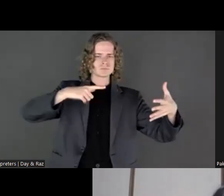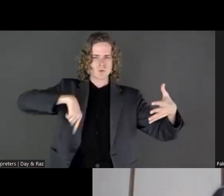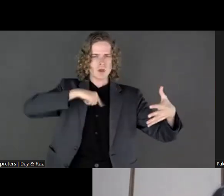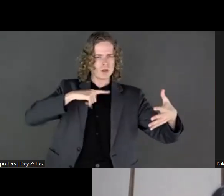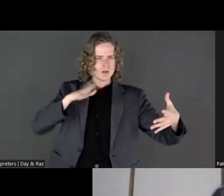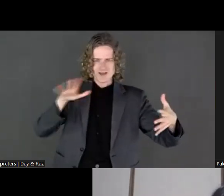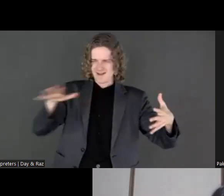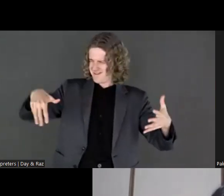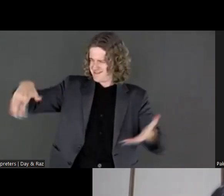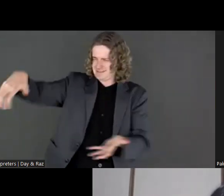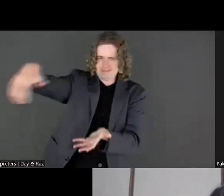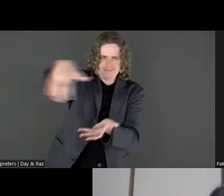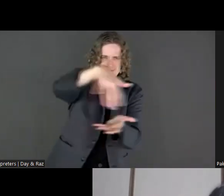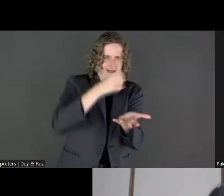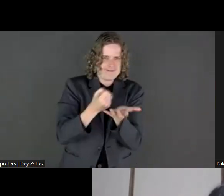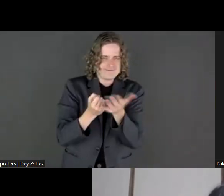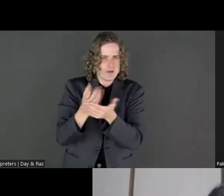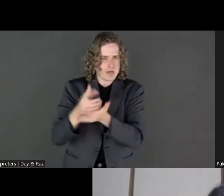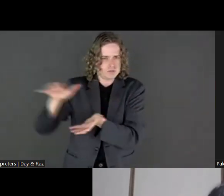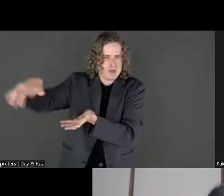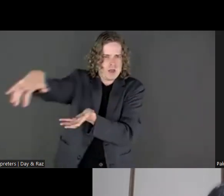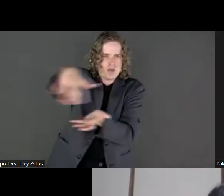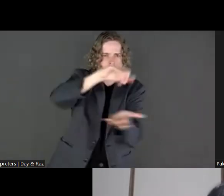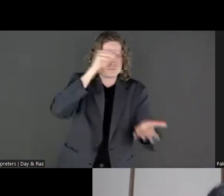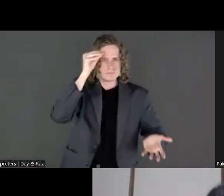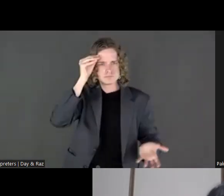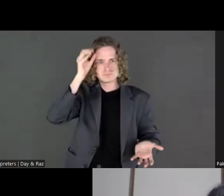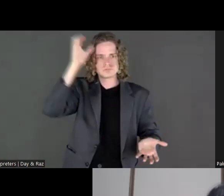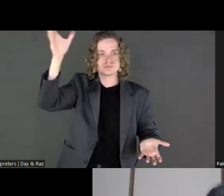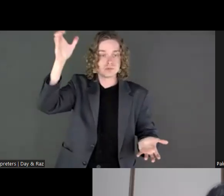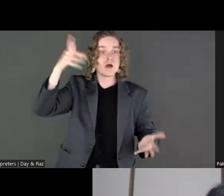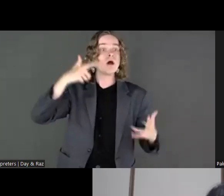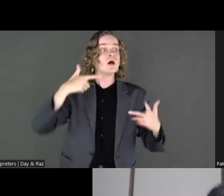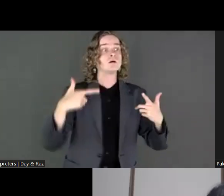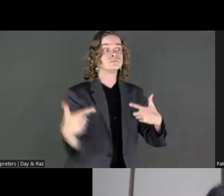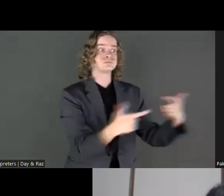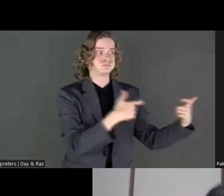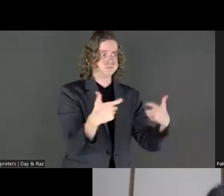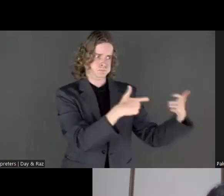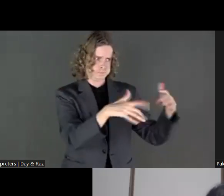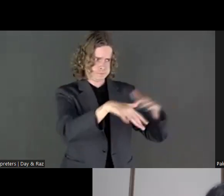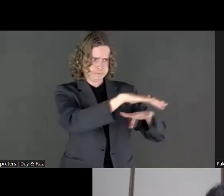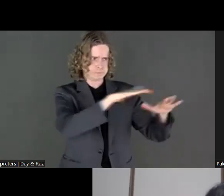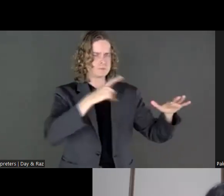assistance are indeed working during the war. Well, because they were developed before the